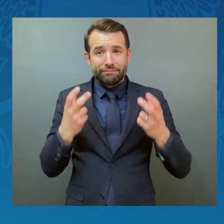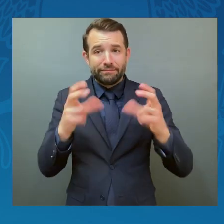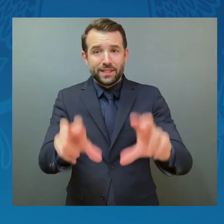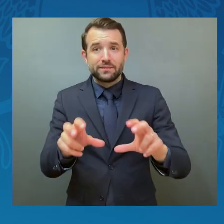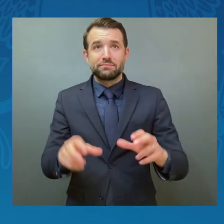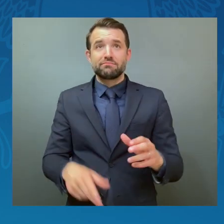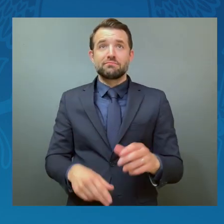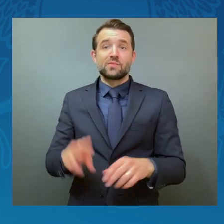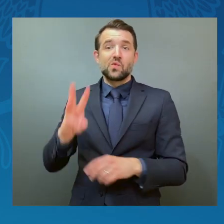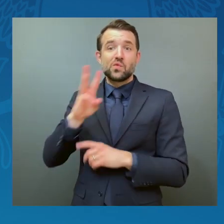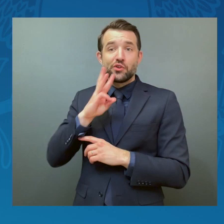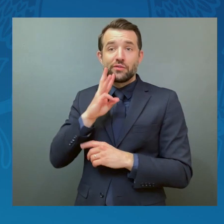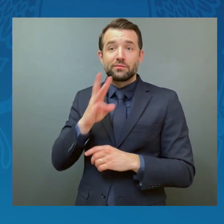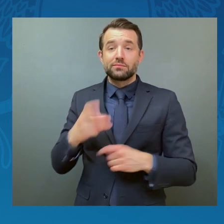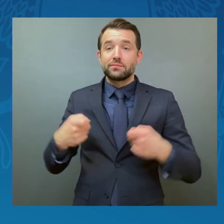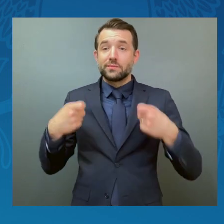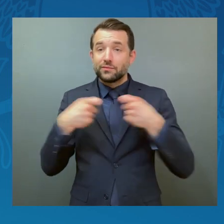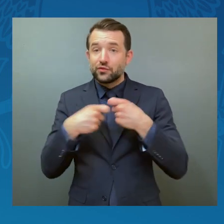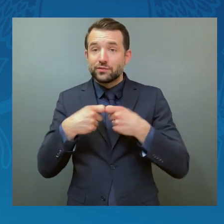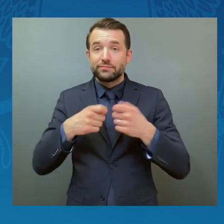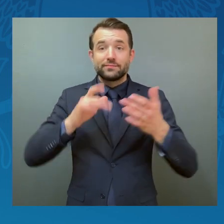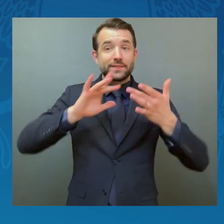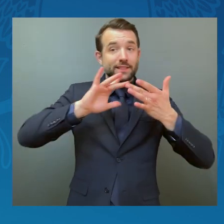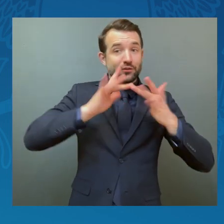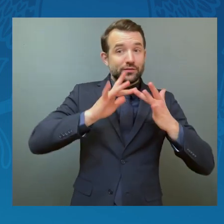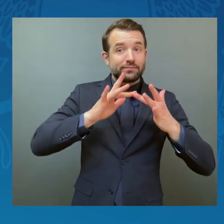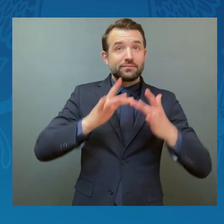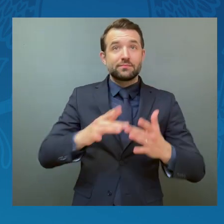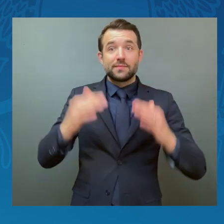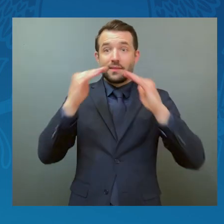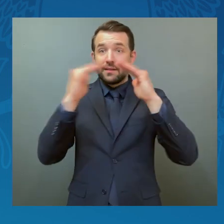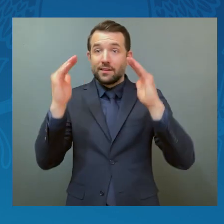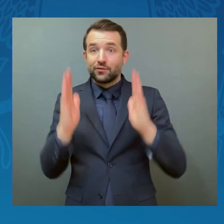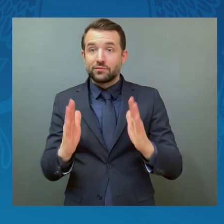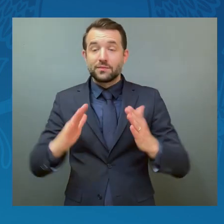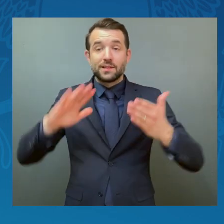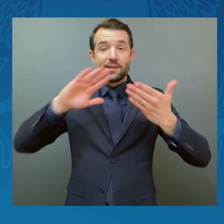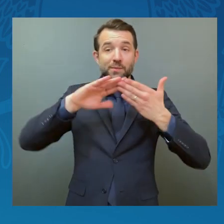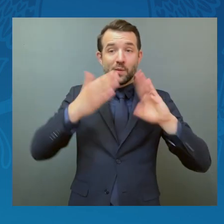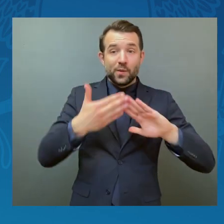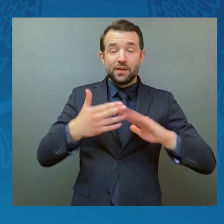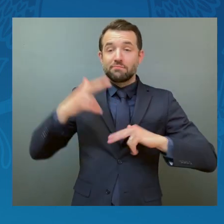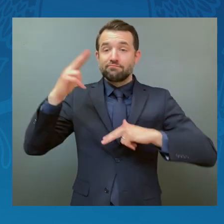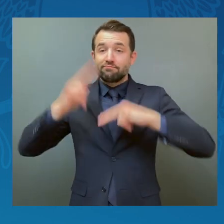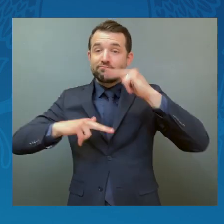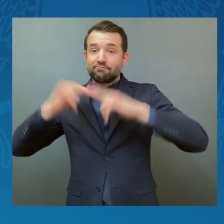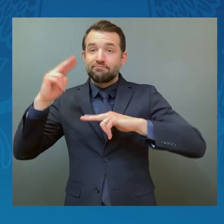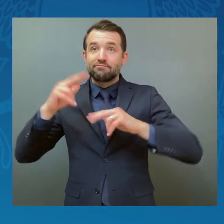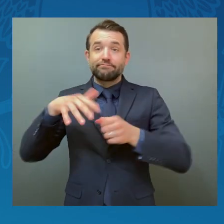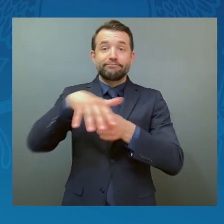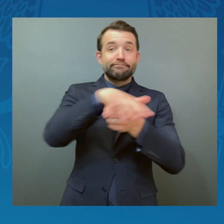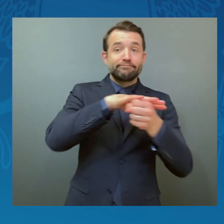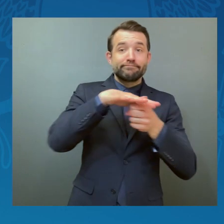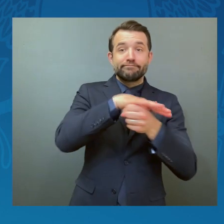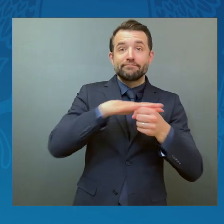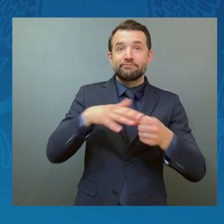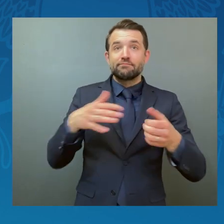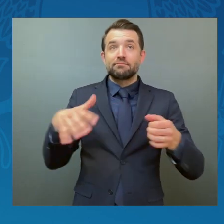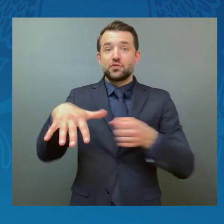broadband, housing, community facilities, local and regional food systems and rural businesses and cooperatives,